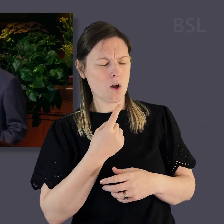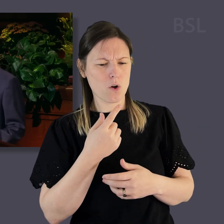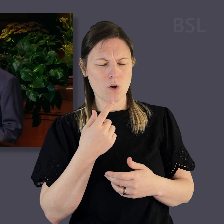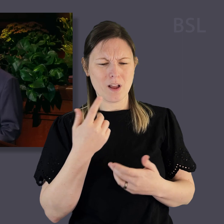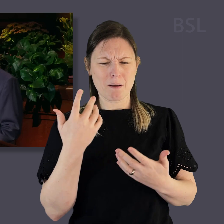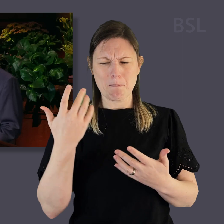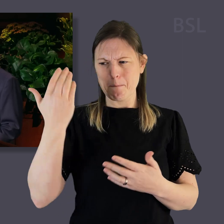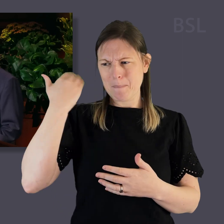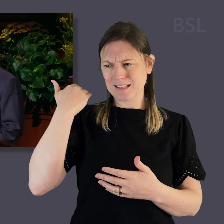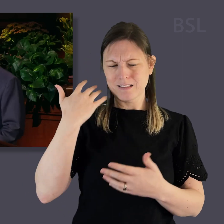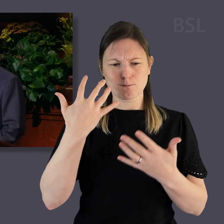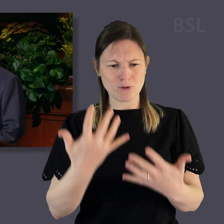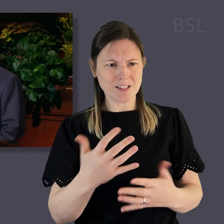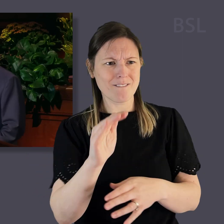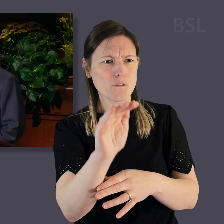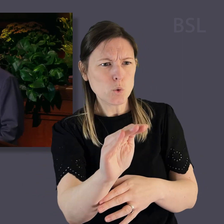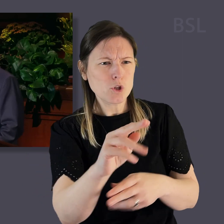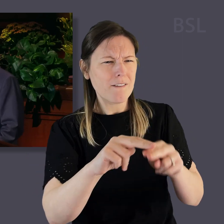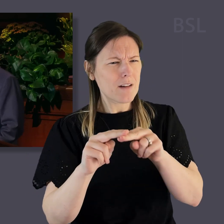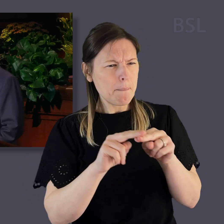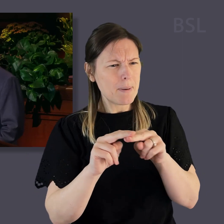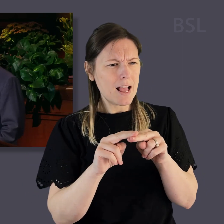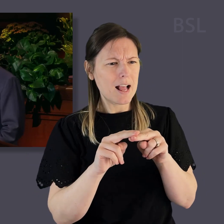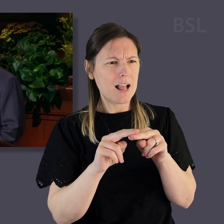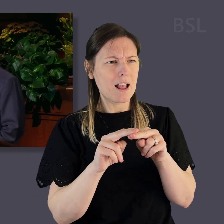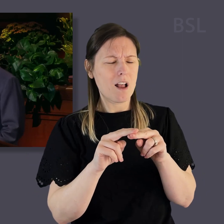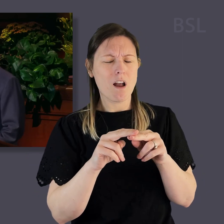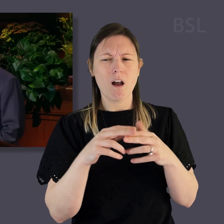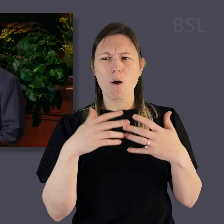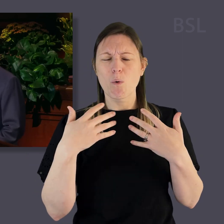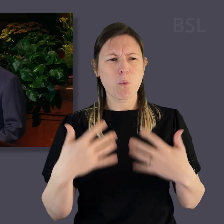present and future, this good man asked in all sincerity,